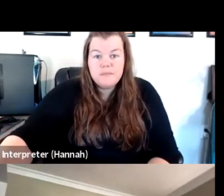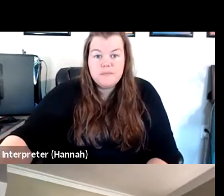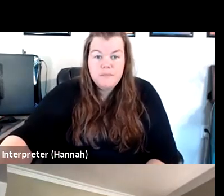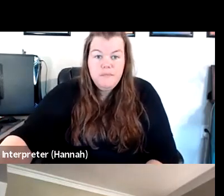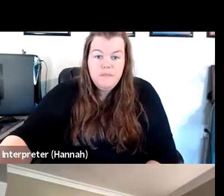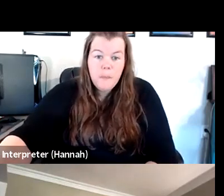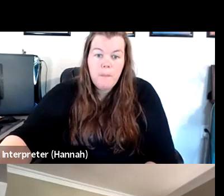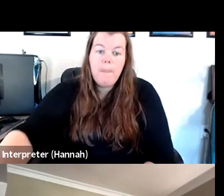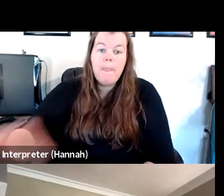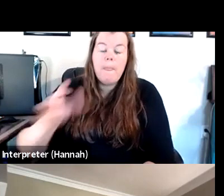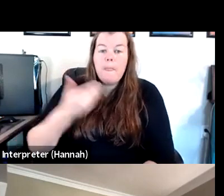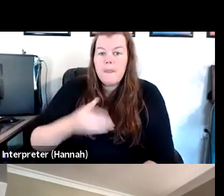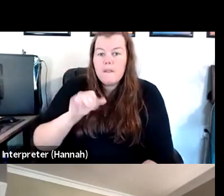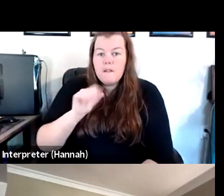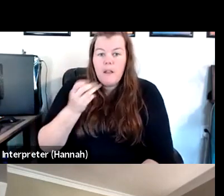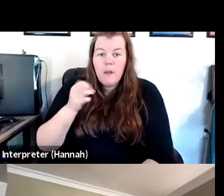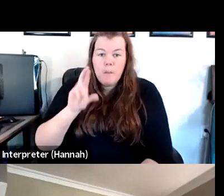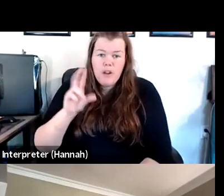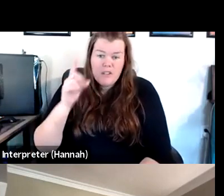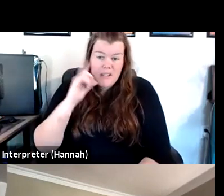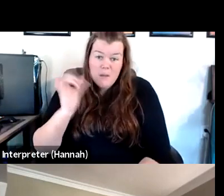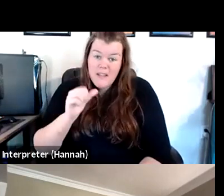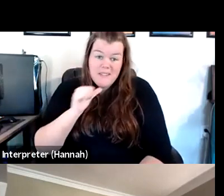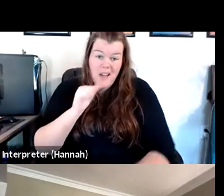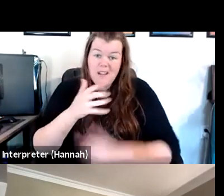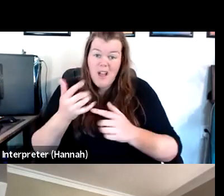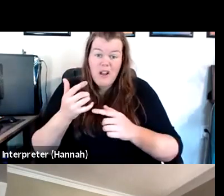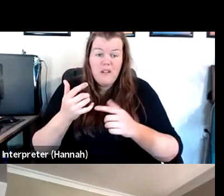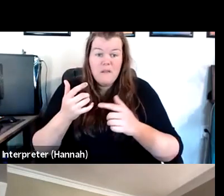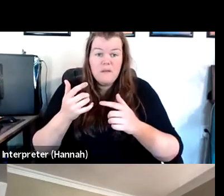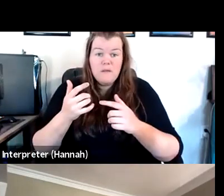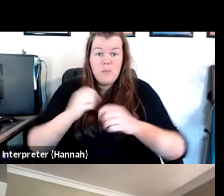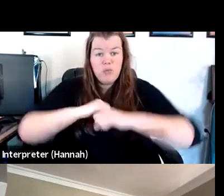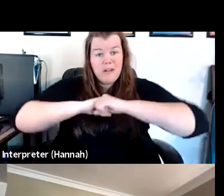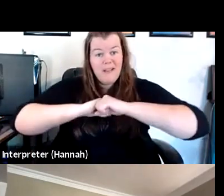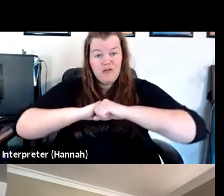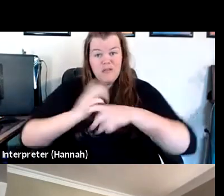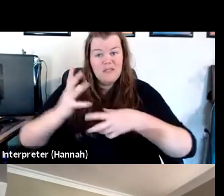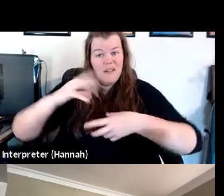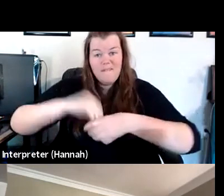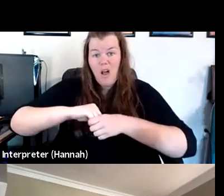So it sounds - this is Amber - it sounds like very little safeguards built into our public policy.